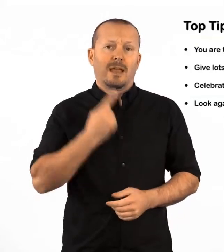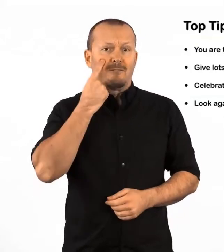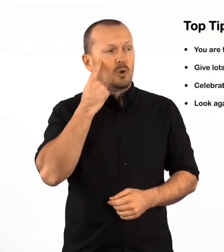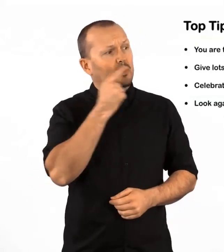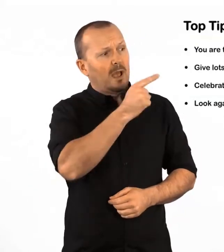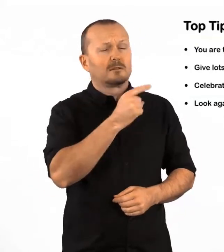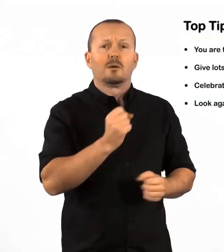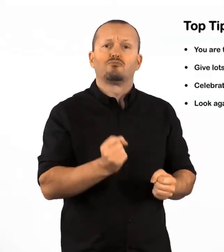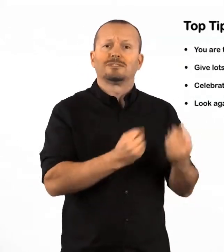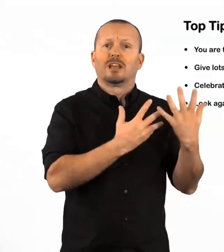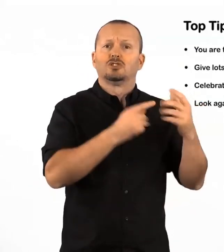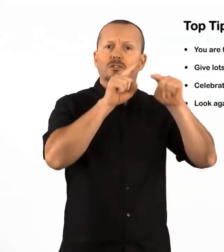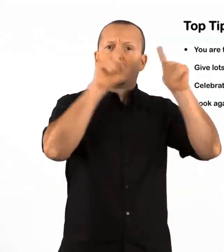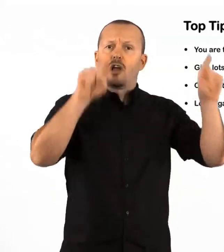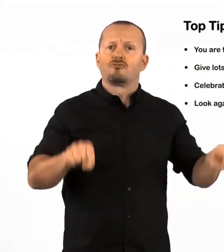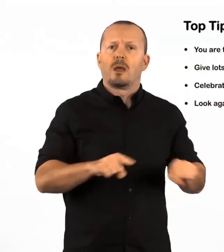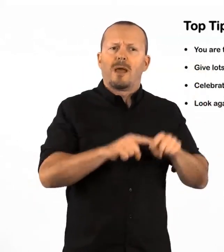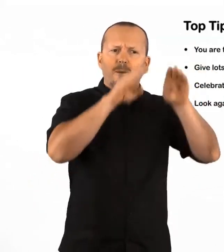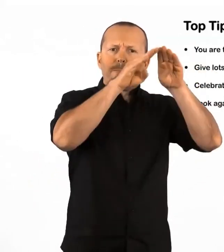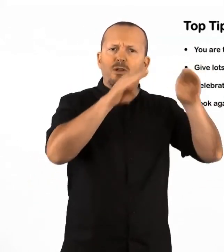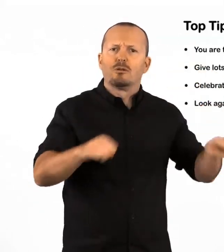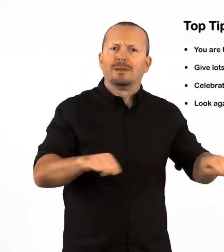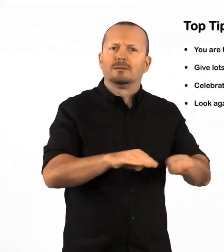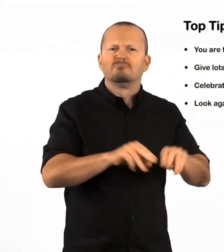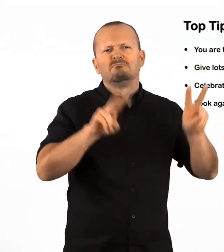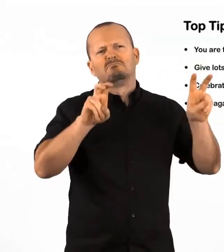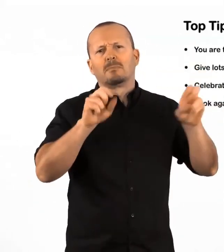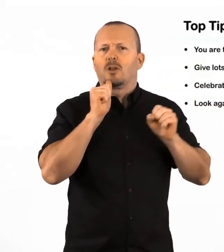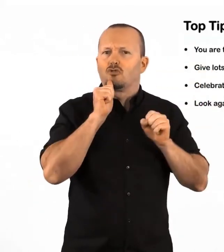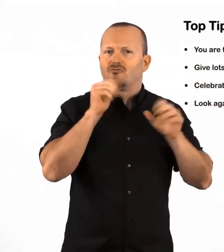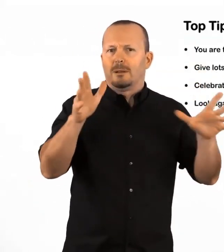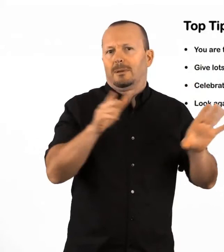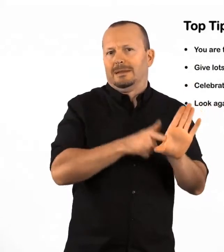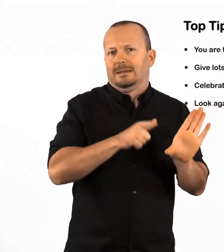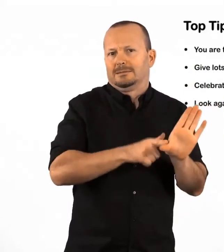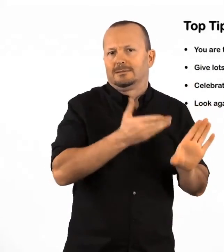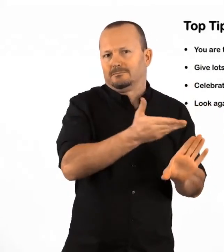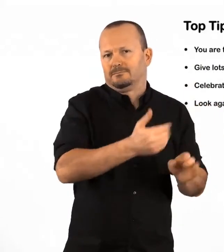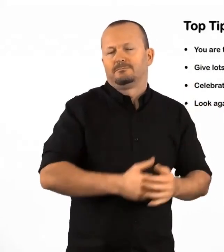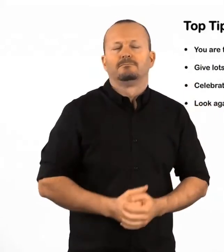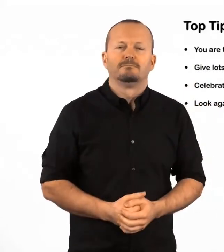Look again at the ‘Incredible Years’ pyramid from the presentation.